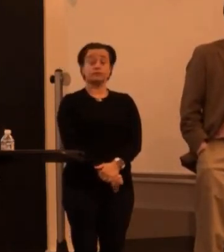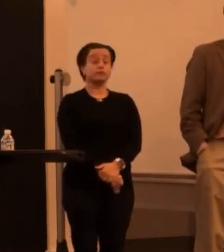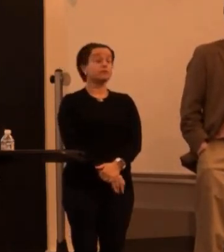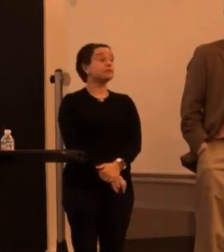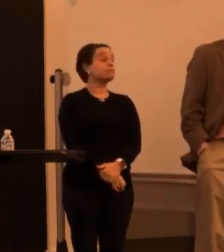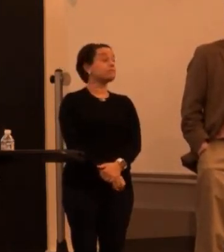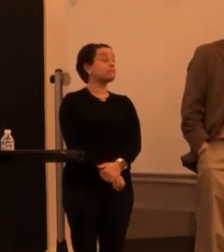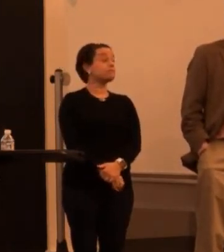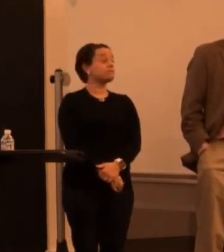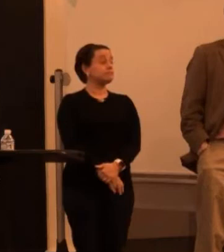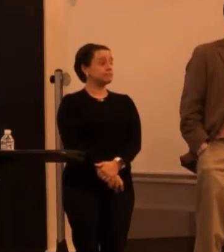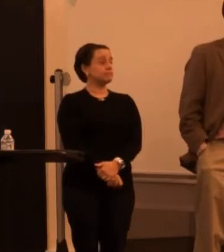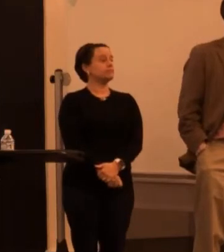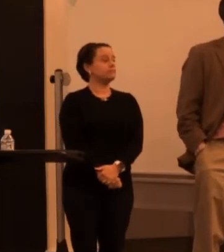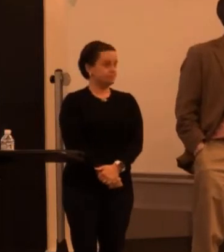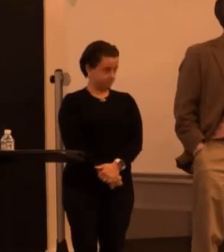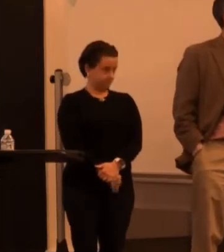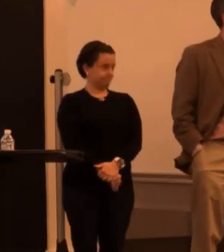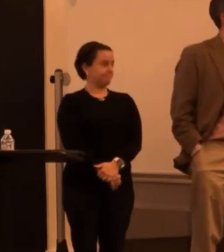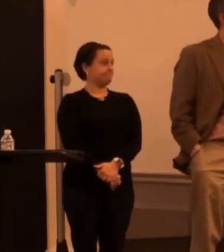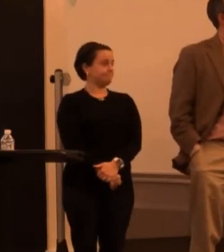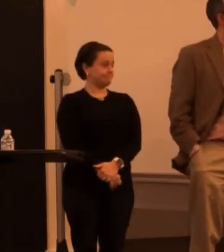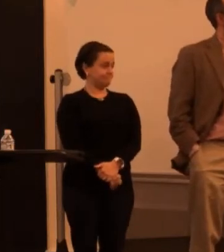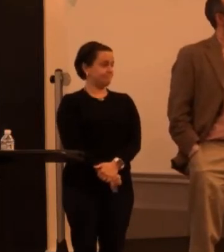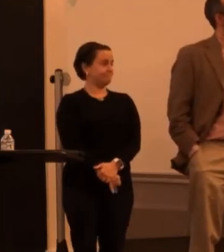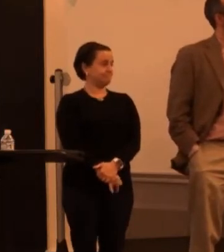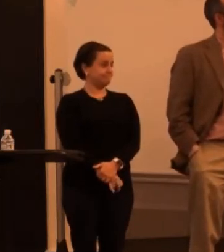[Woman] Here's another question, I have to apologize